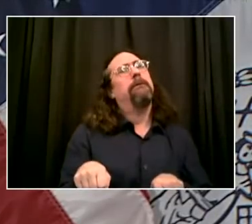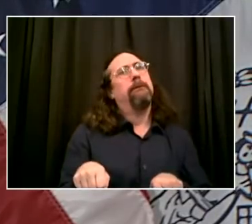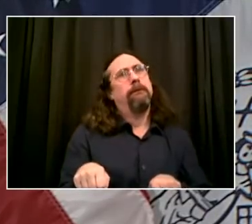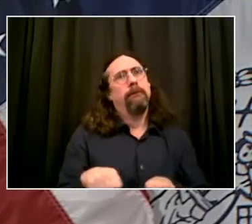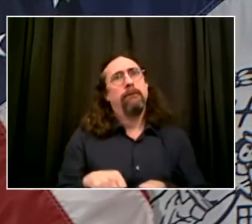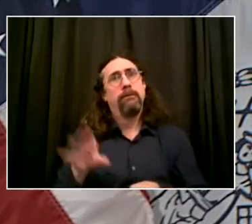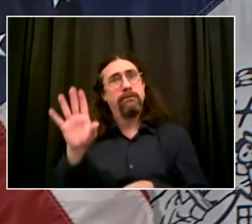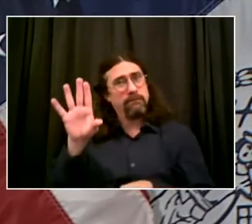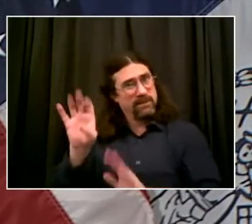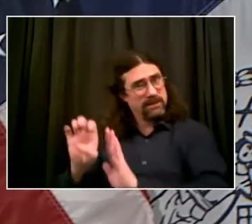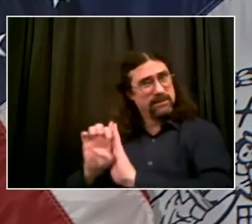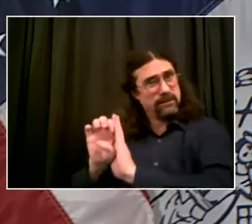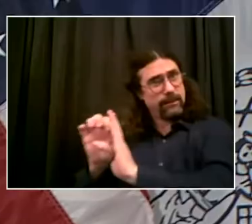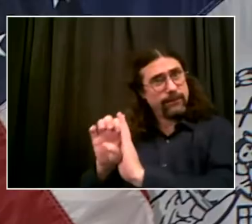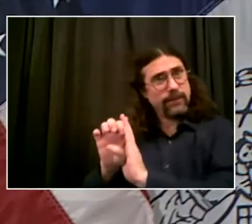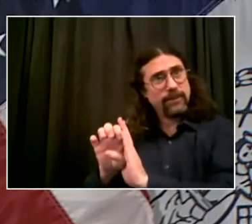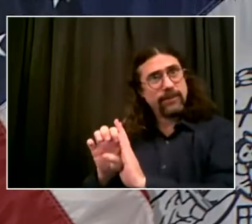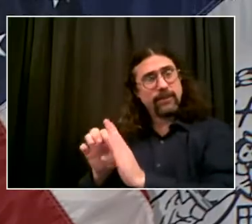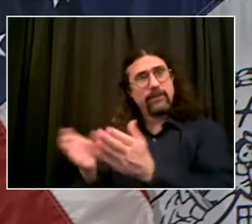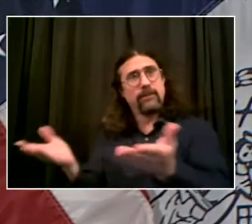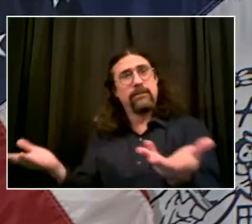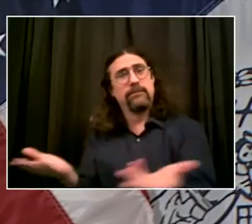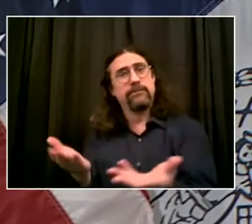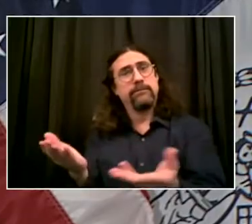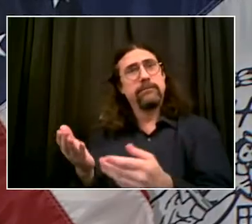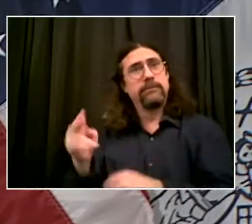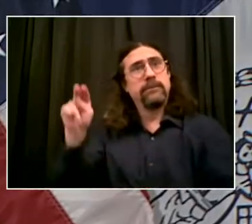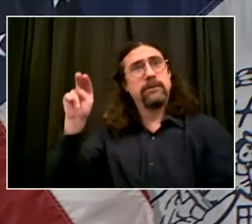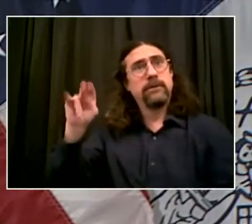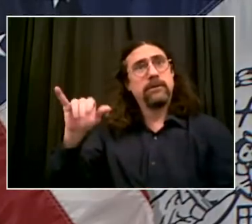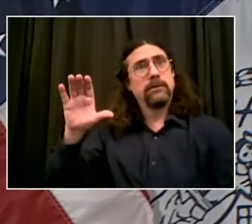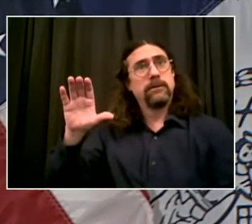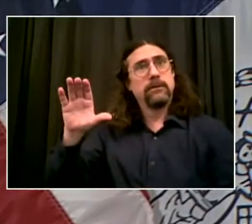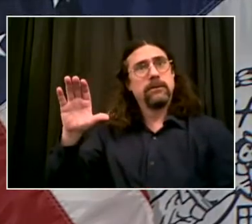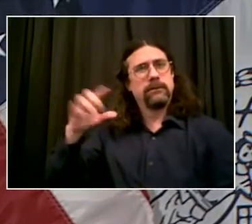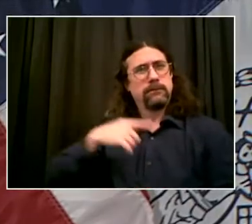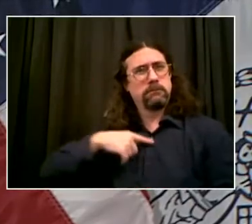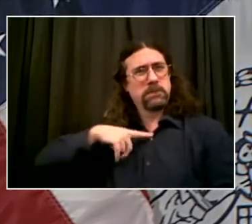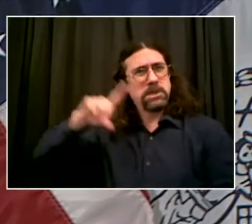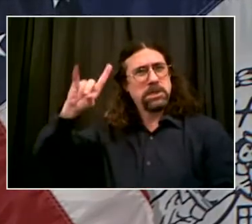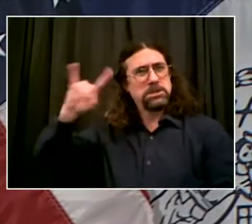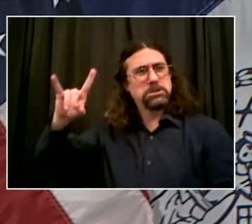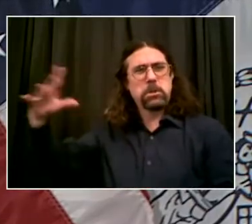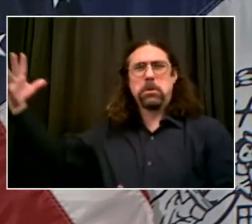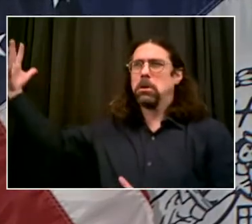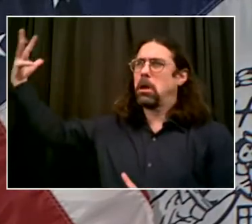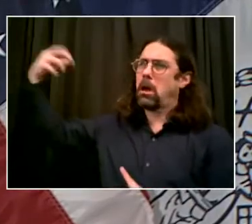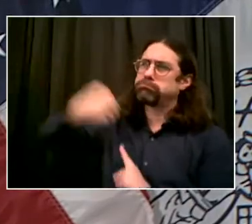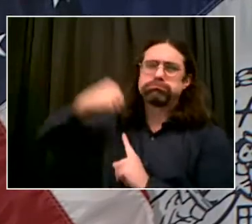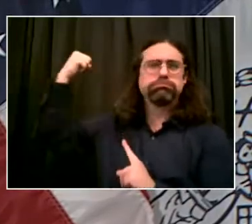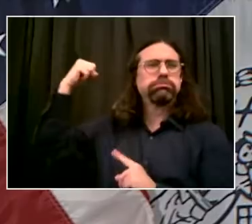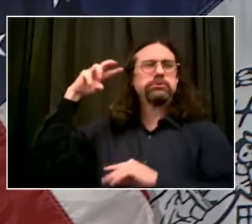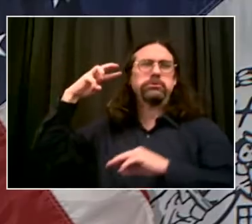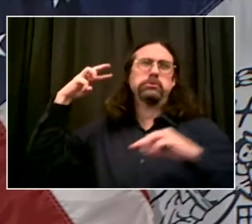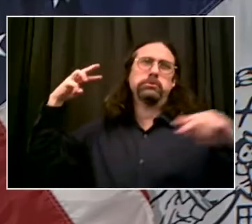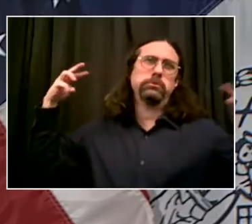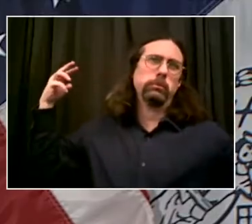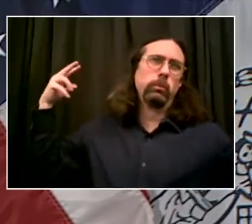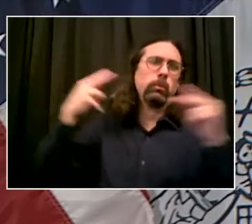THEN WE WENT FARTHER THAN THE PEOPLE EXPECTED. THE SAME IS TRUE FOR A CHILD. ADAPTABILITY,